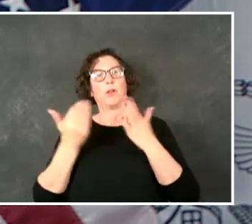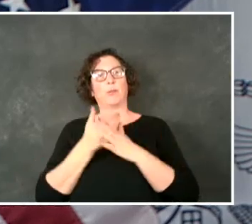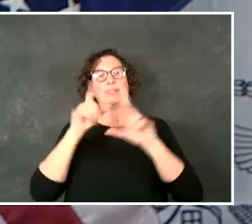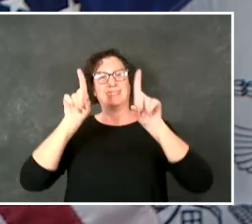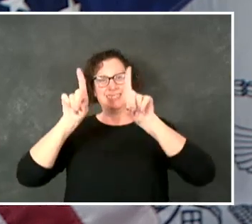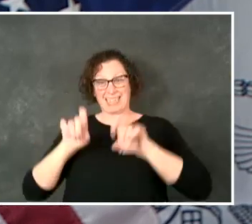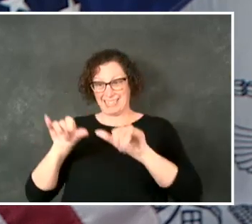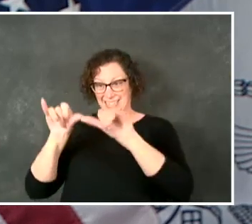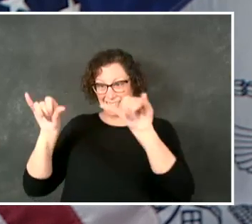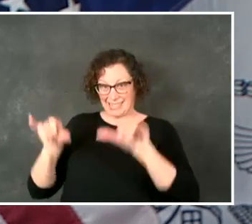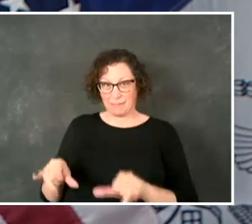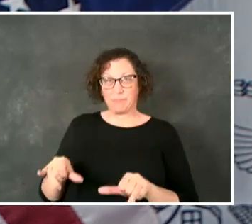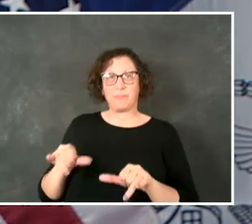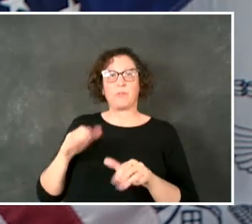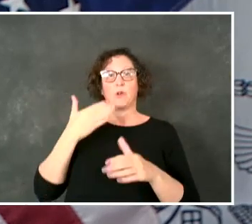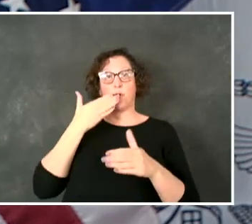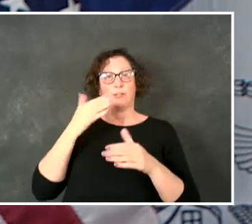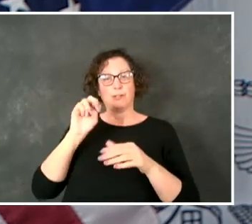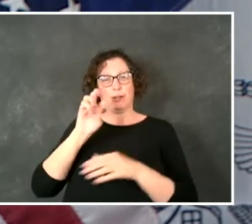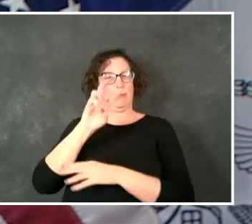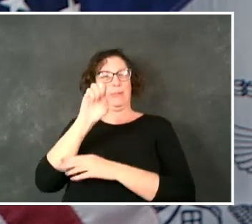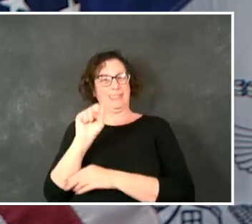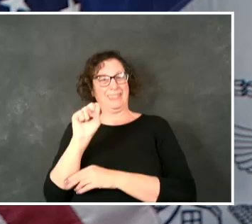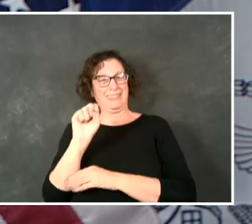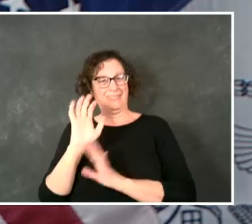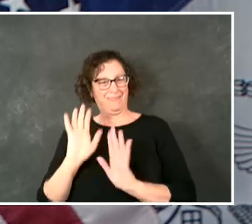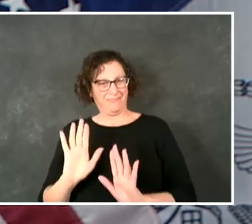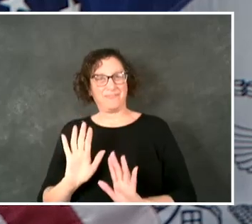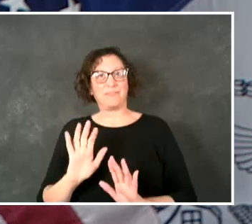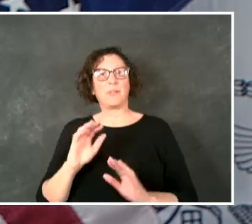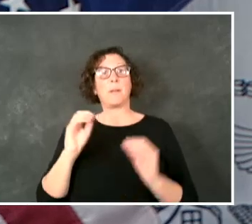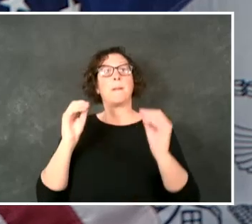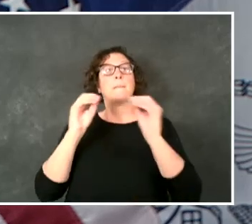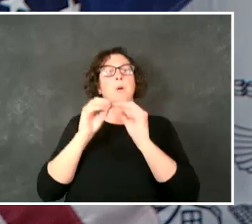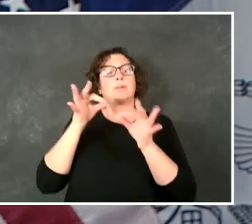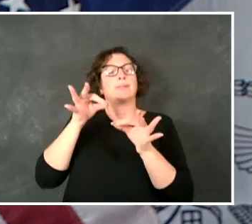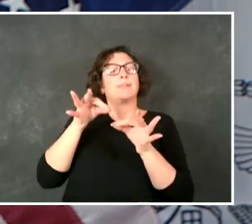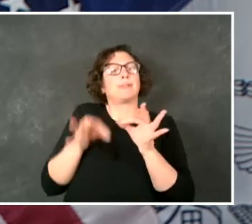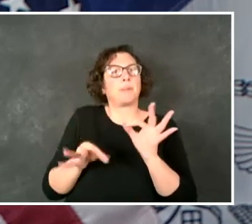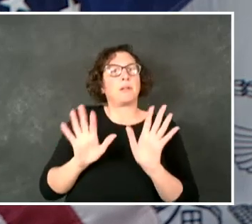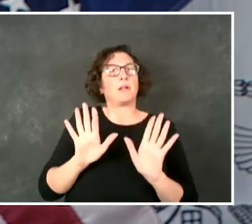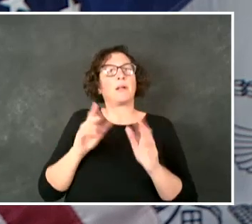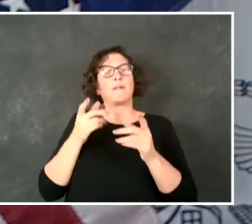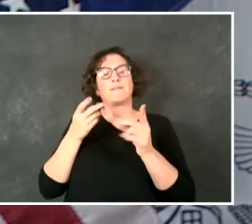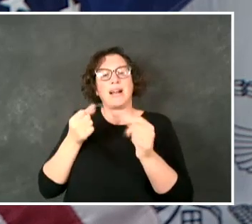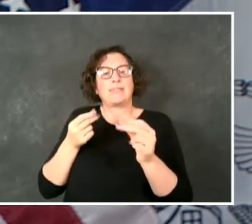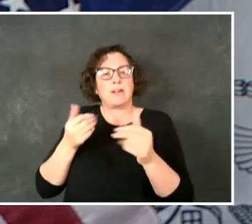TESTING. THE FACT THAT WE CAN DO TESTING NOW IN A SIMPLER,